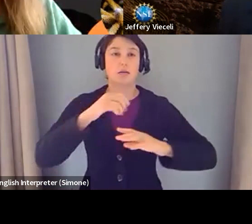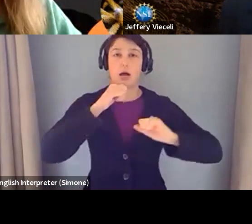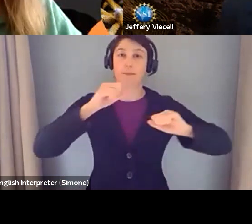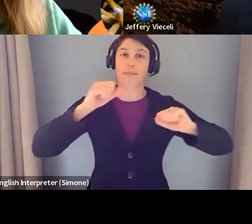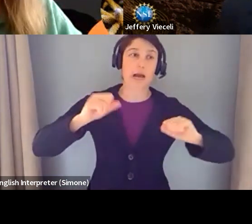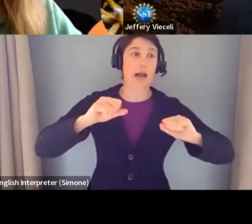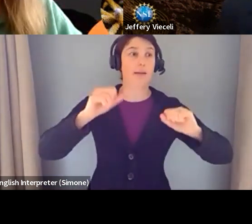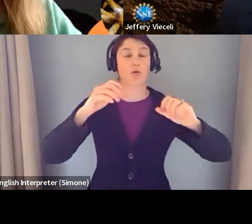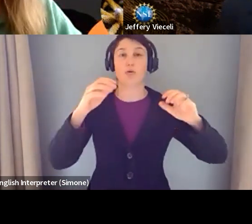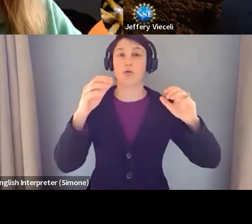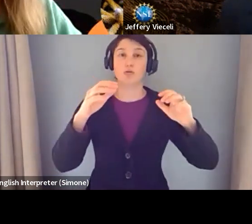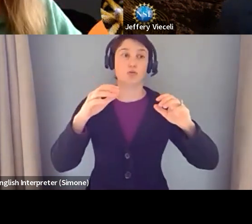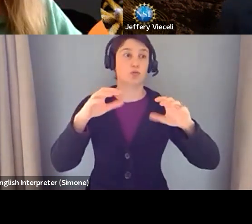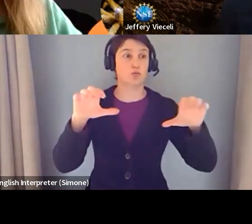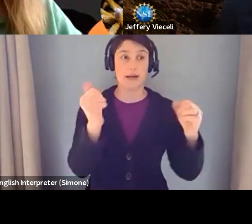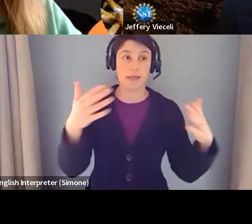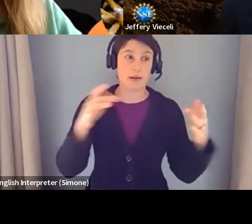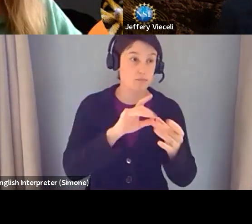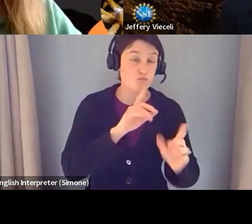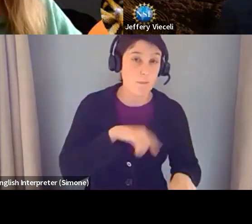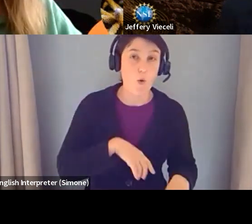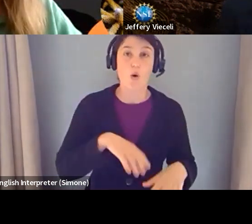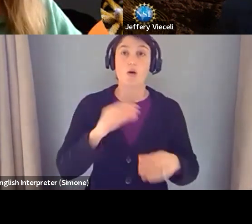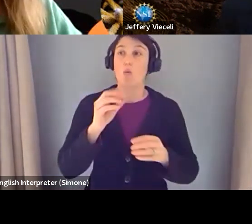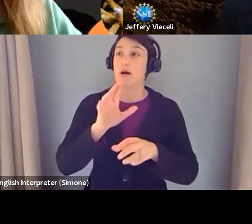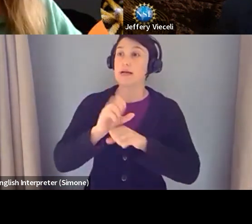or get another award if there are overdue reports.